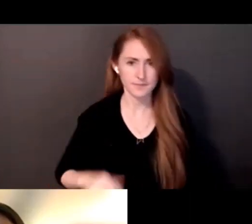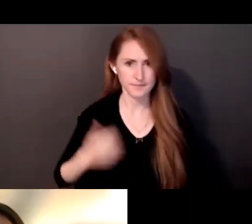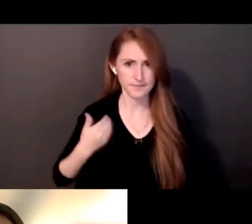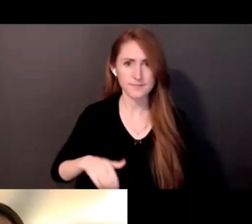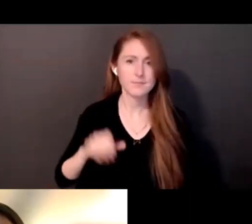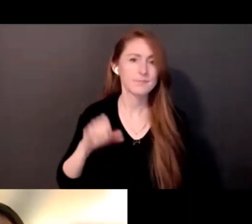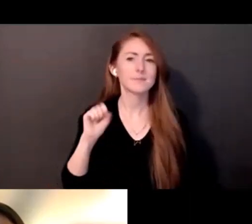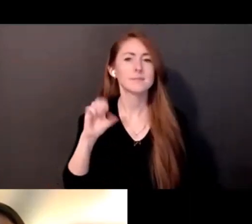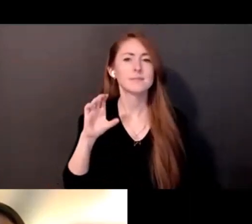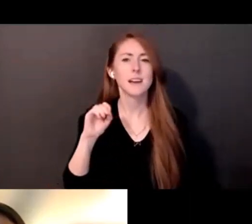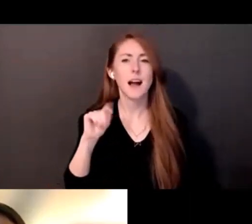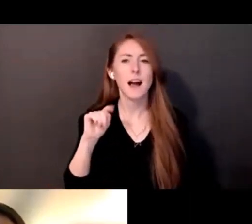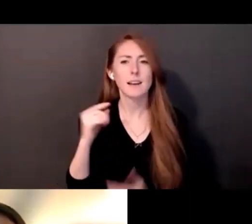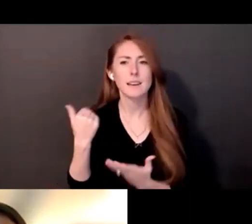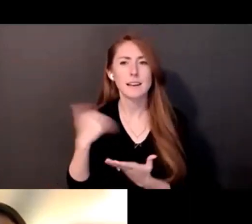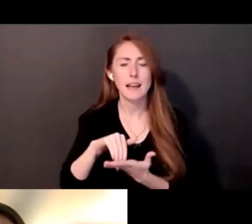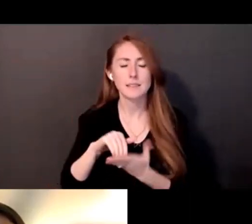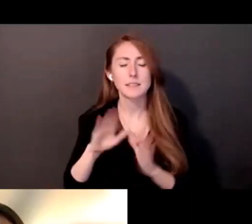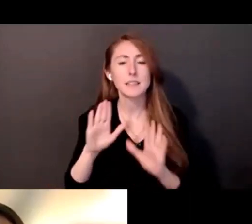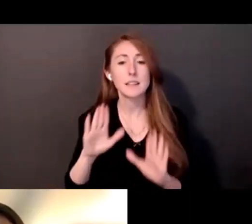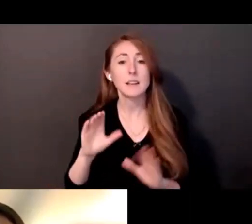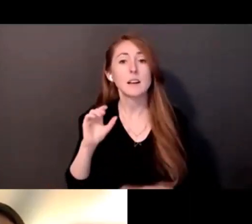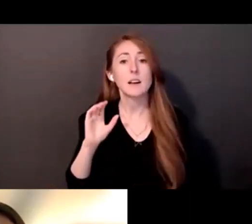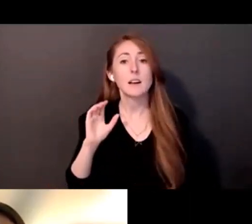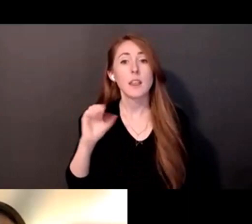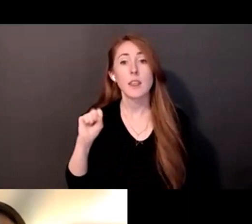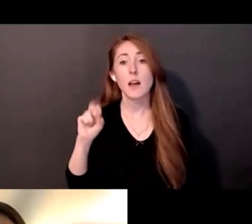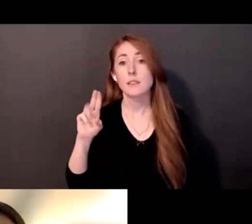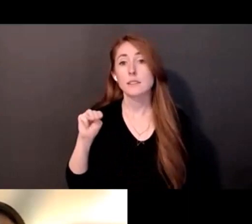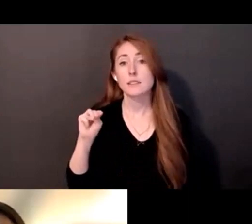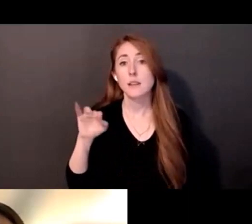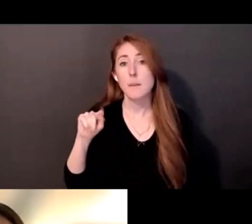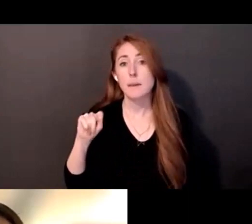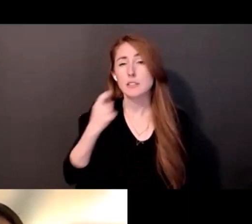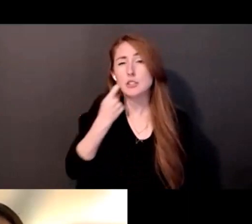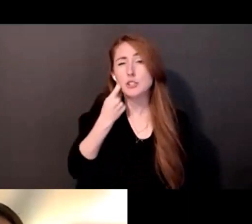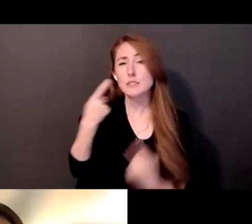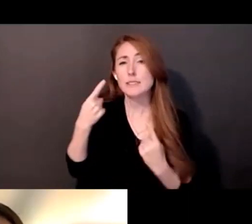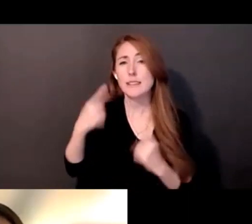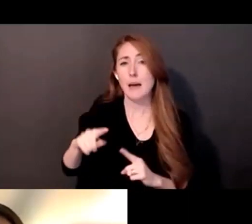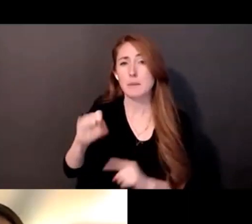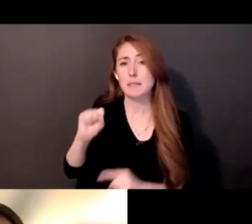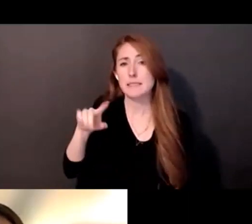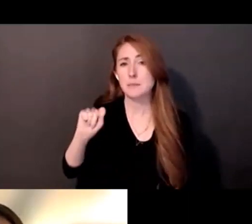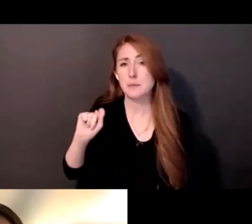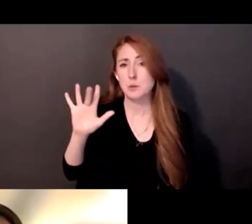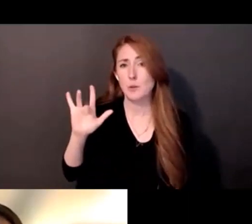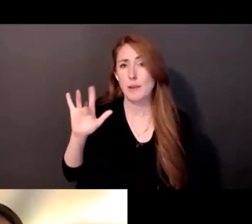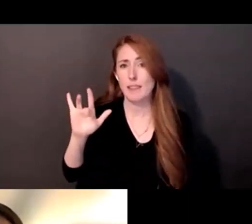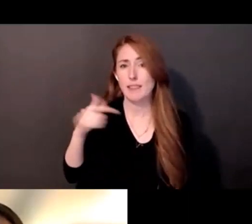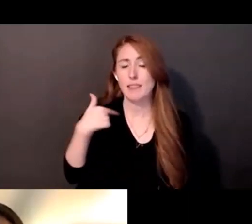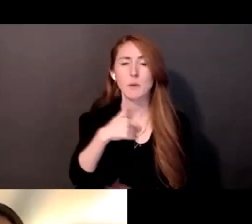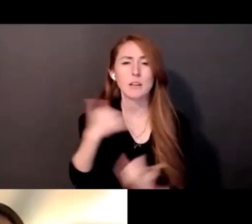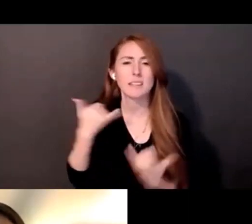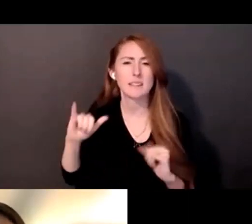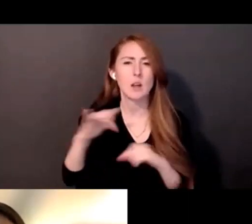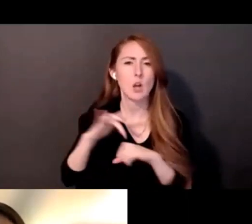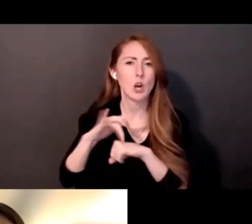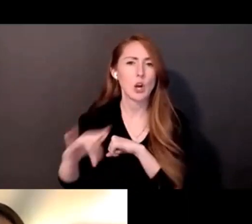So the summit actually just happened September 25, so we're still very early concept for everything.